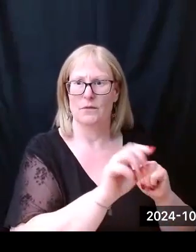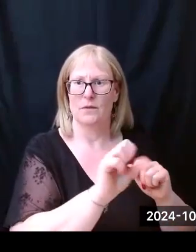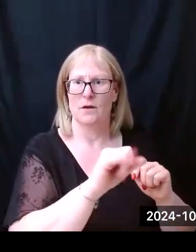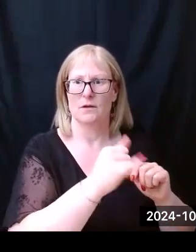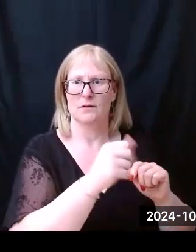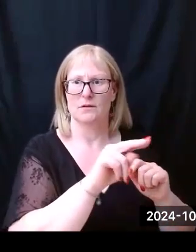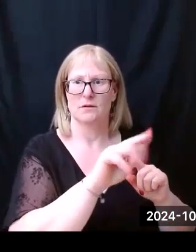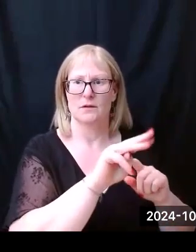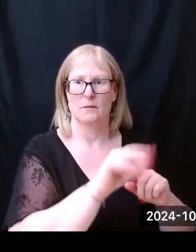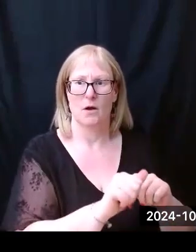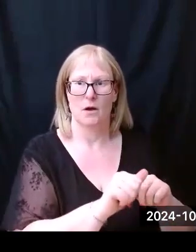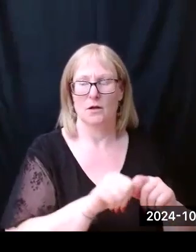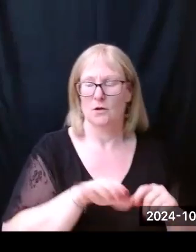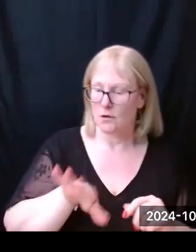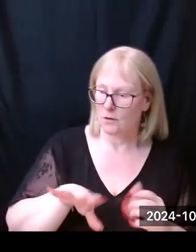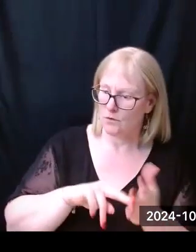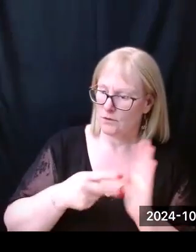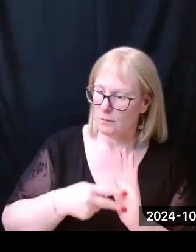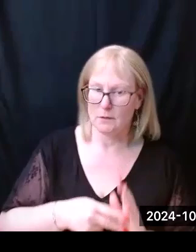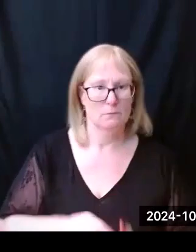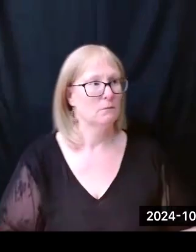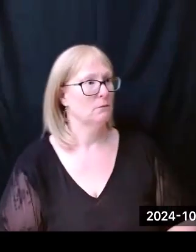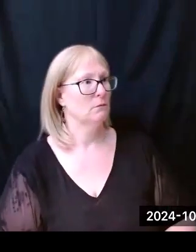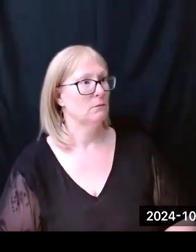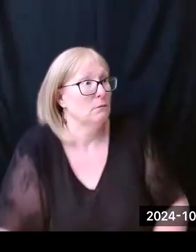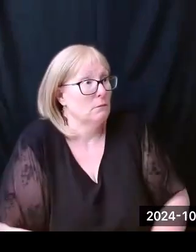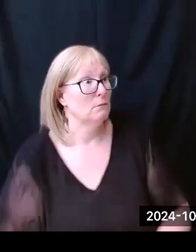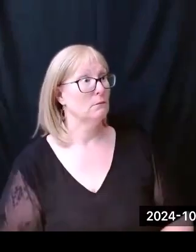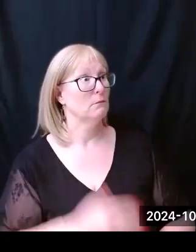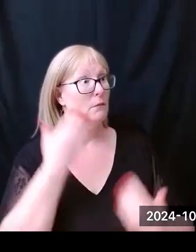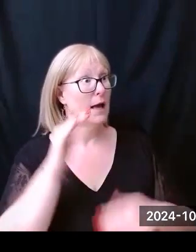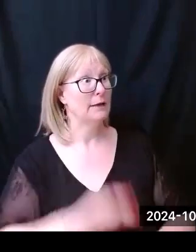And they're like, I actually don't know. Okay, honey, this is a great moment. I